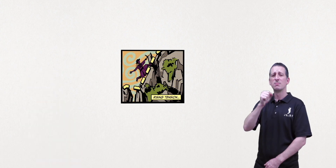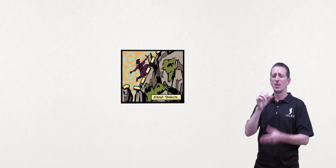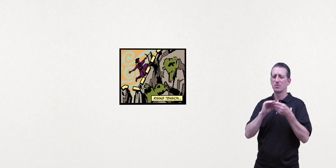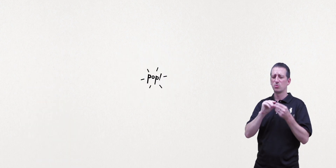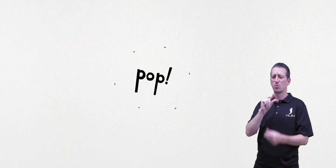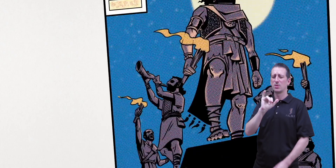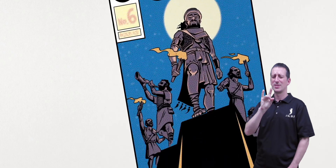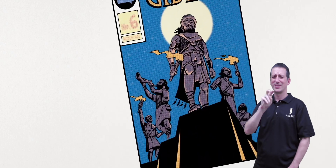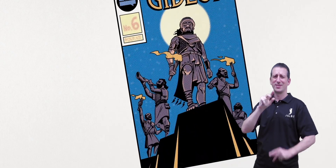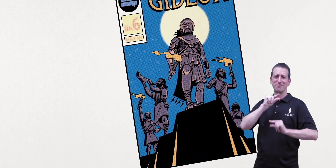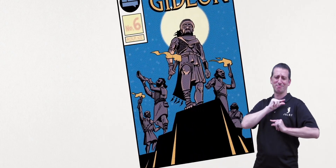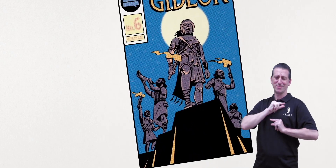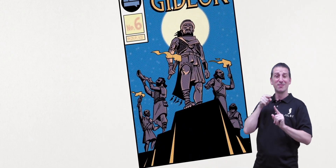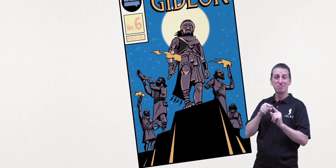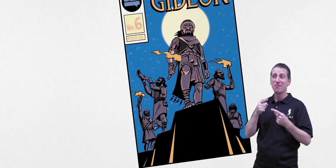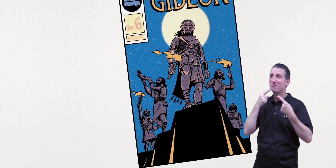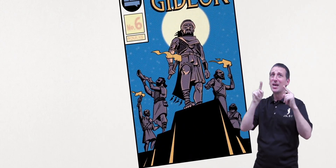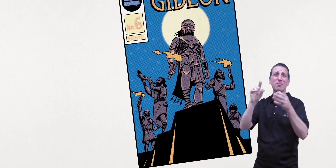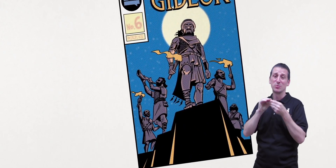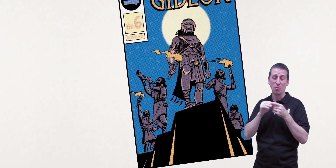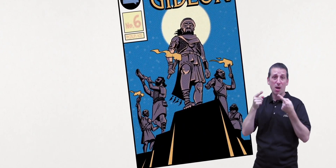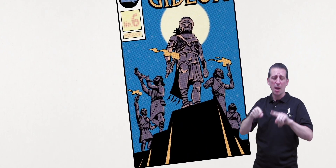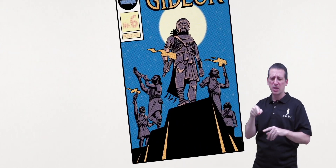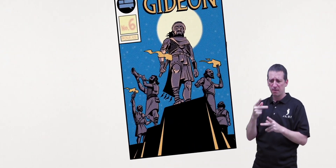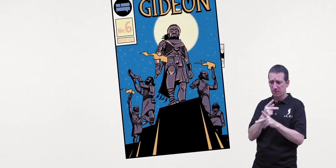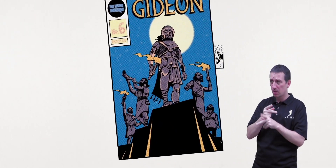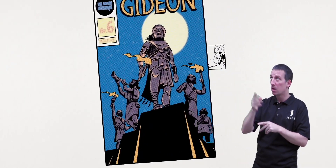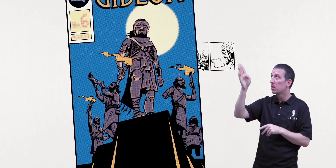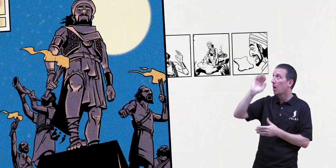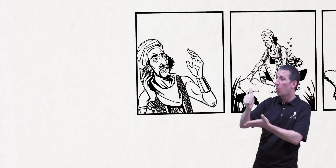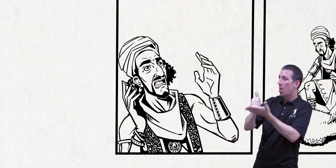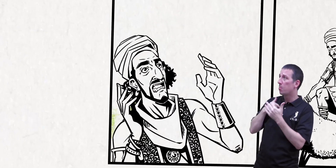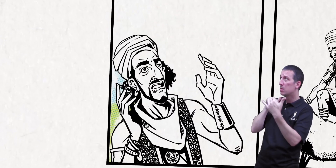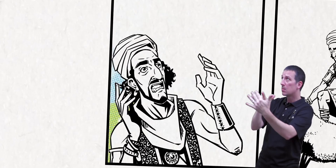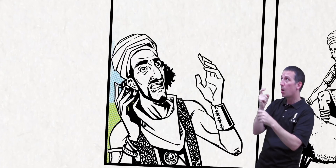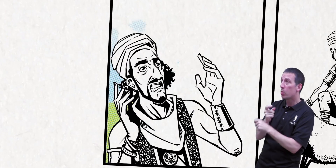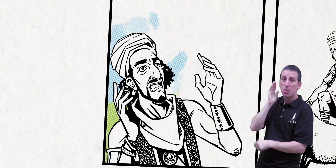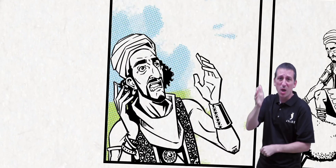Tim: Yeah. Take for example the story about Gideon. There’s this well-known scene where Gideon’s trying